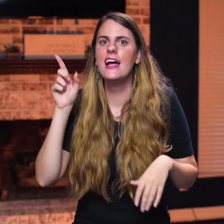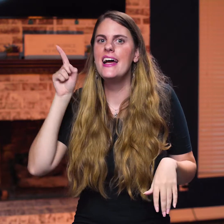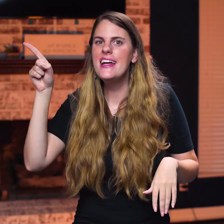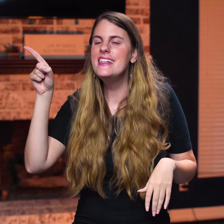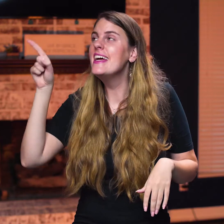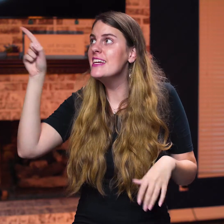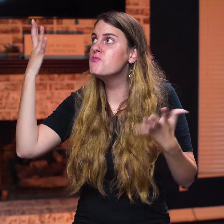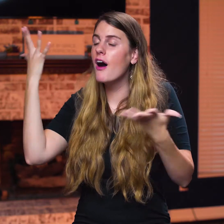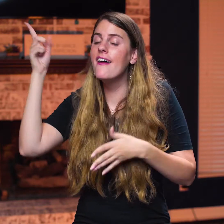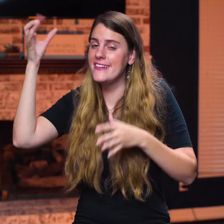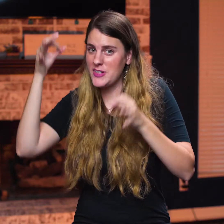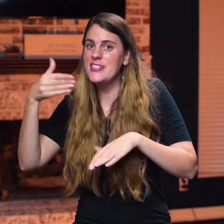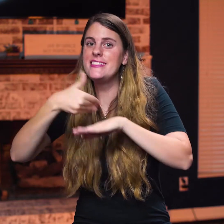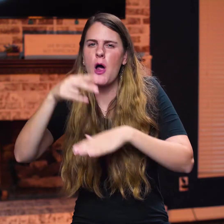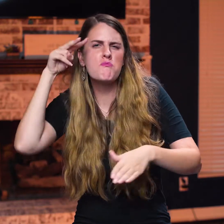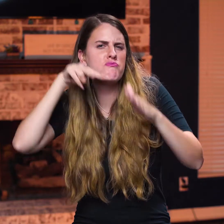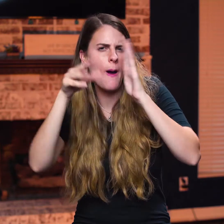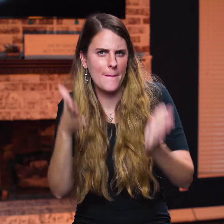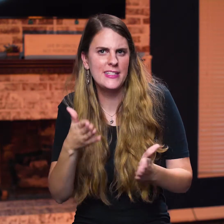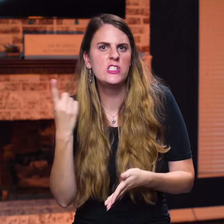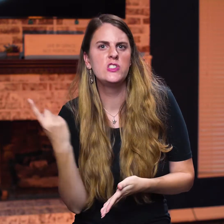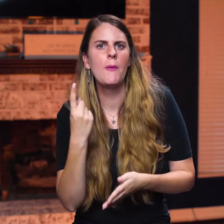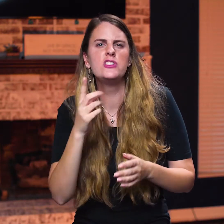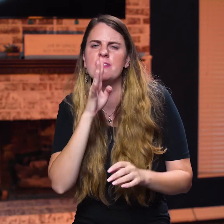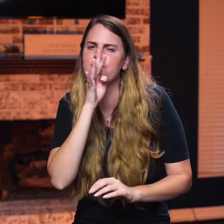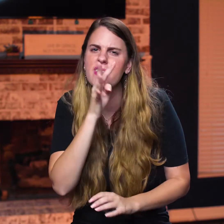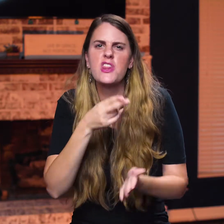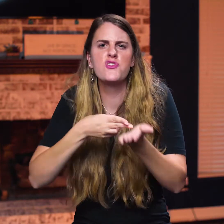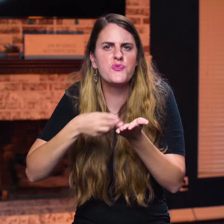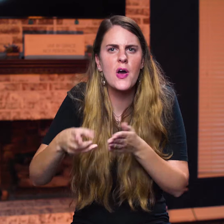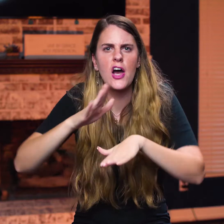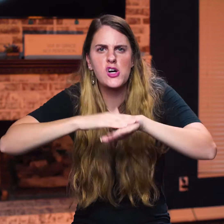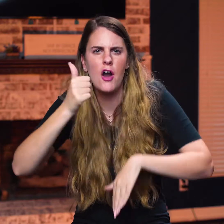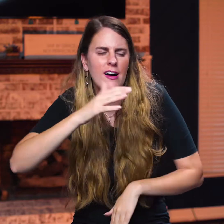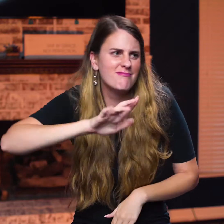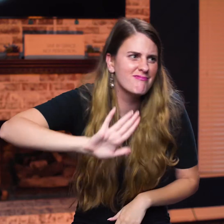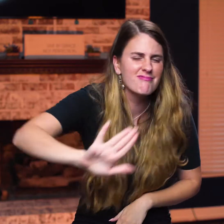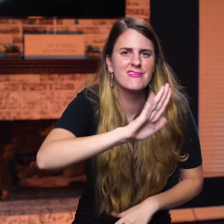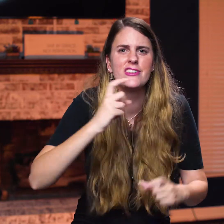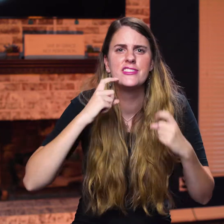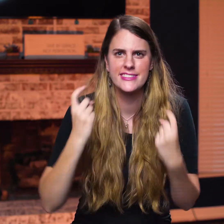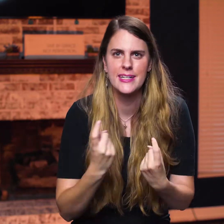He sends a prophet, someone to speak truth and call out their sin.